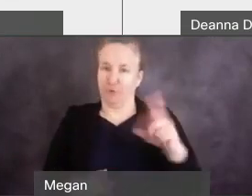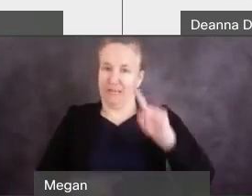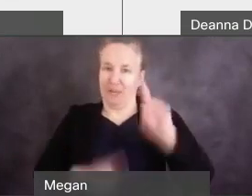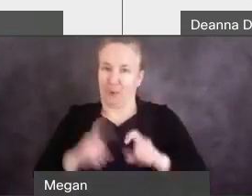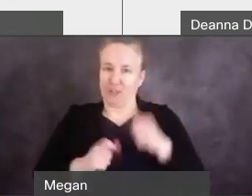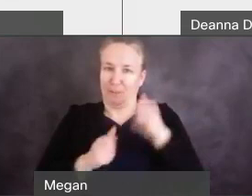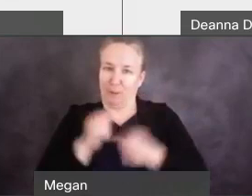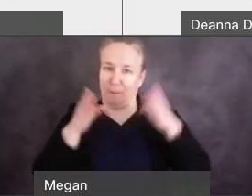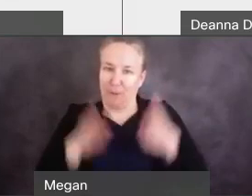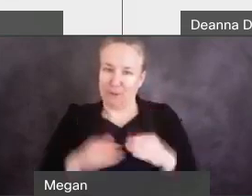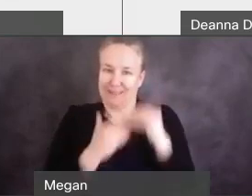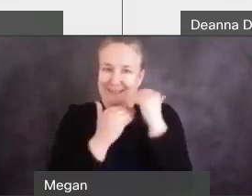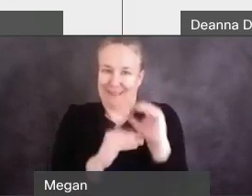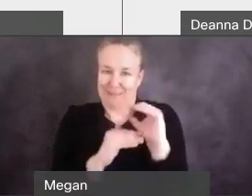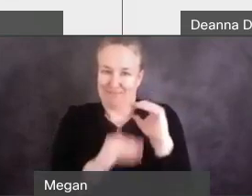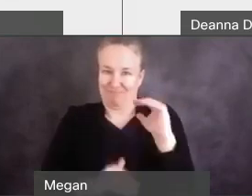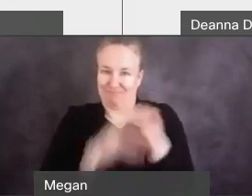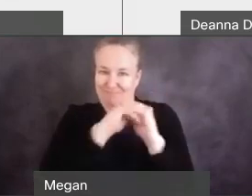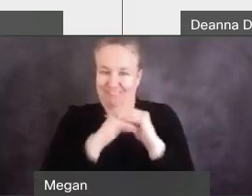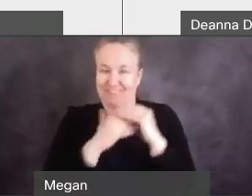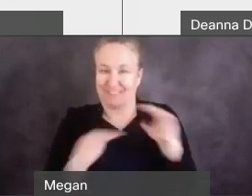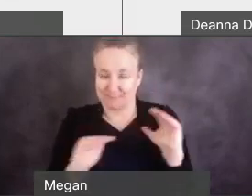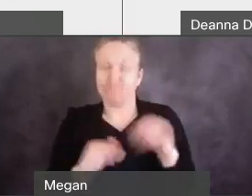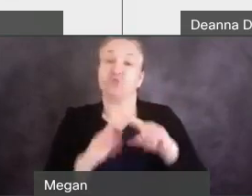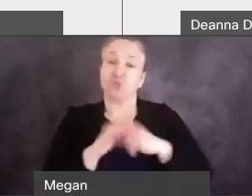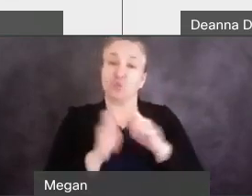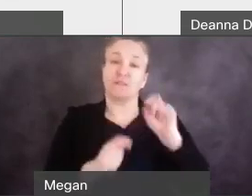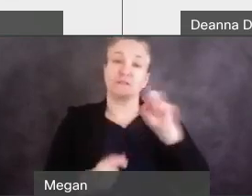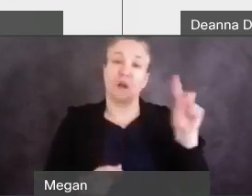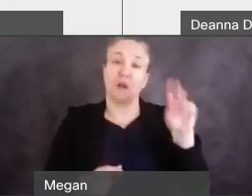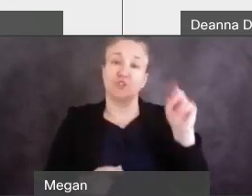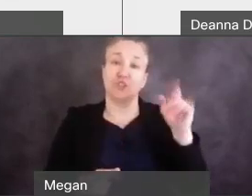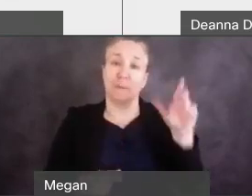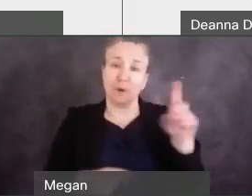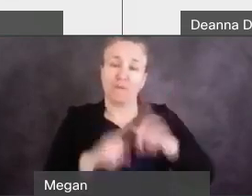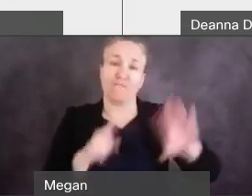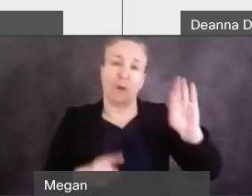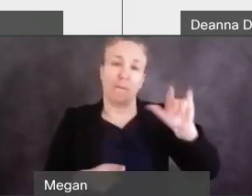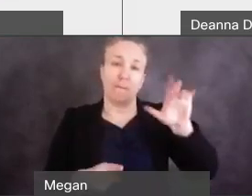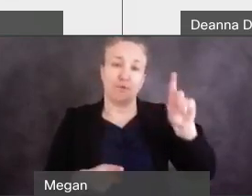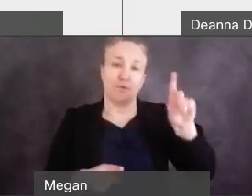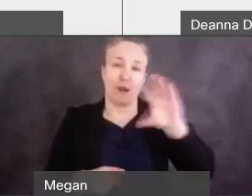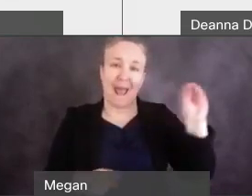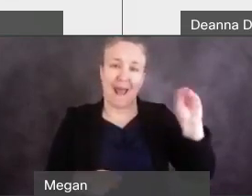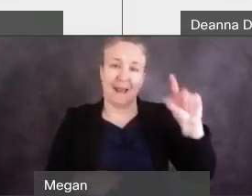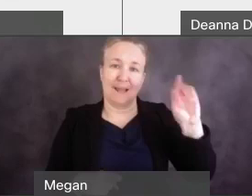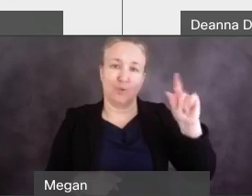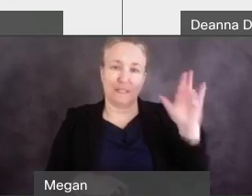limit this afternoon. We'll start with Todd Shepherd from Broad + Liberty. [Reporter] Commissioners, as always, thanks